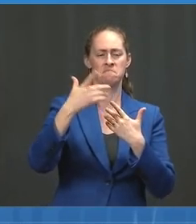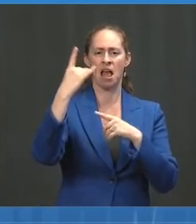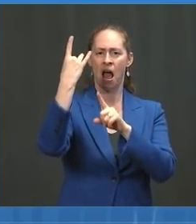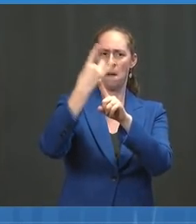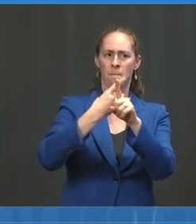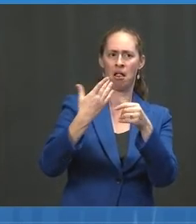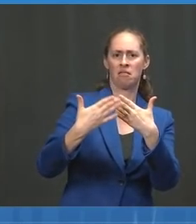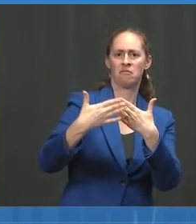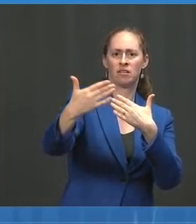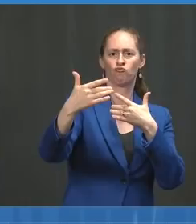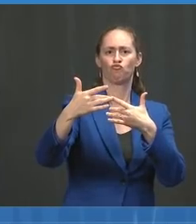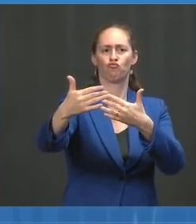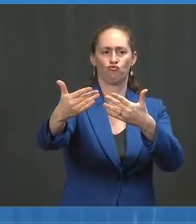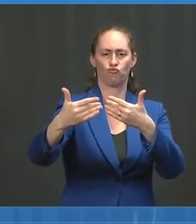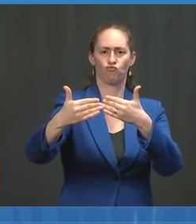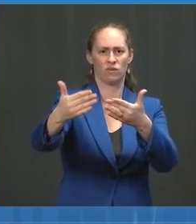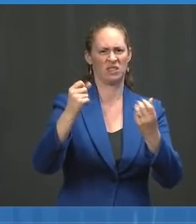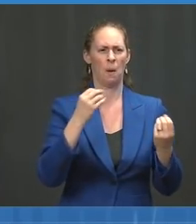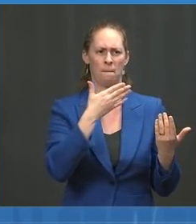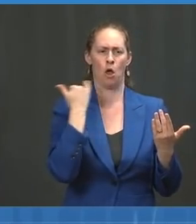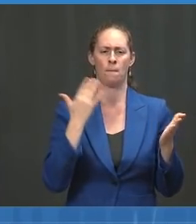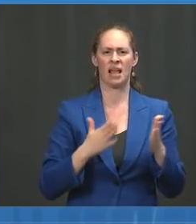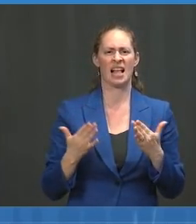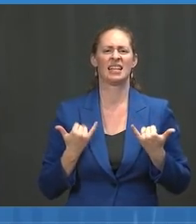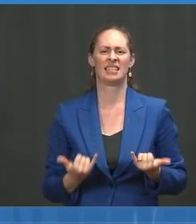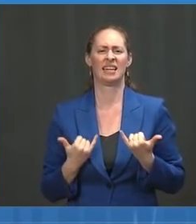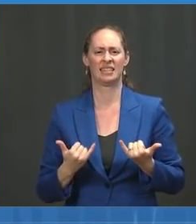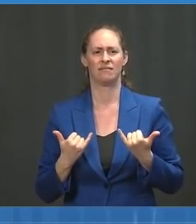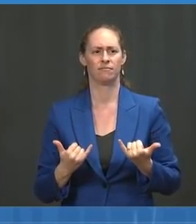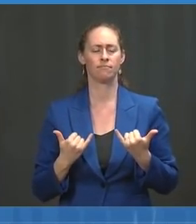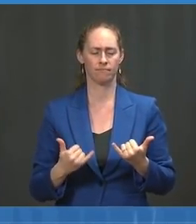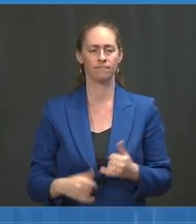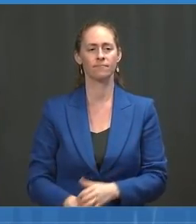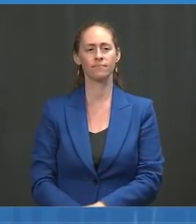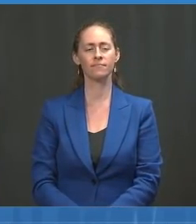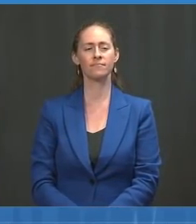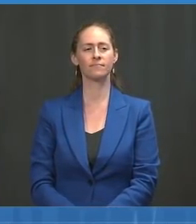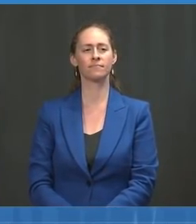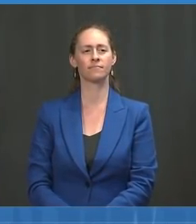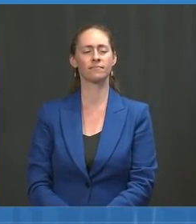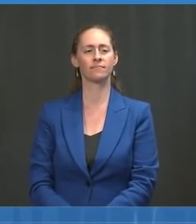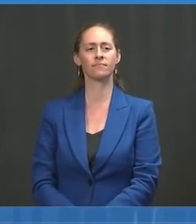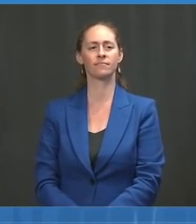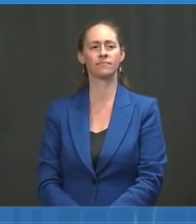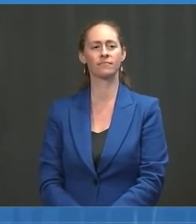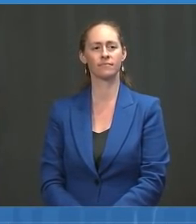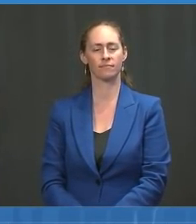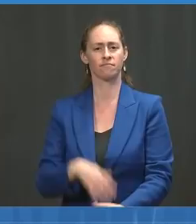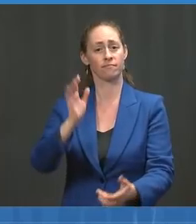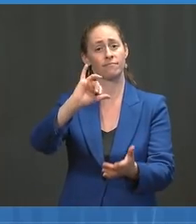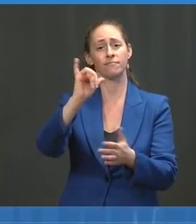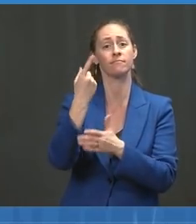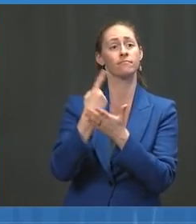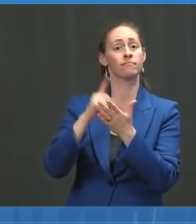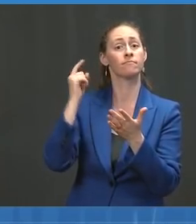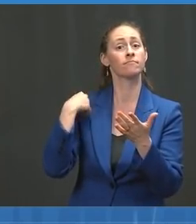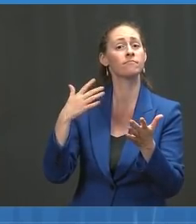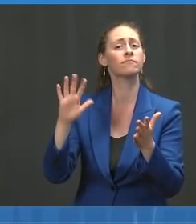So, we've also made it very clear -- starting last week and we continue to reiterate -- that our plan is pending the FDA